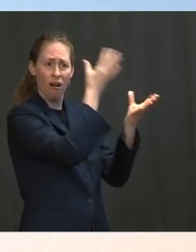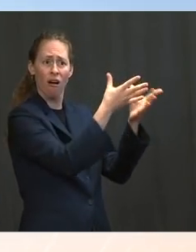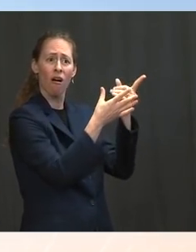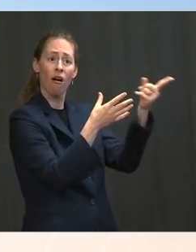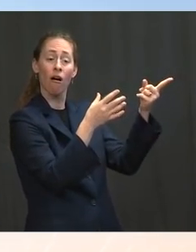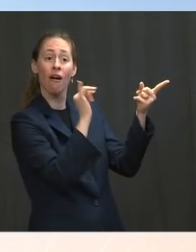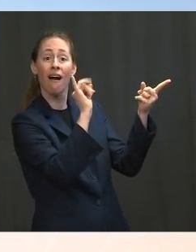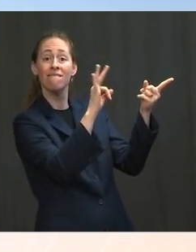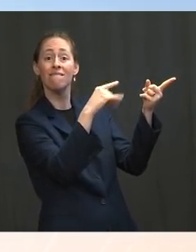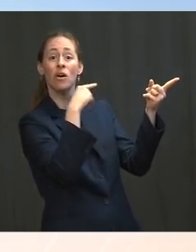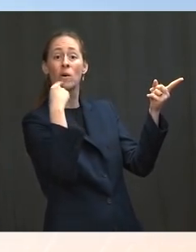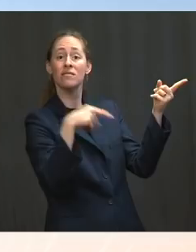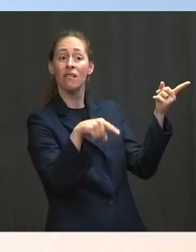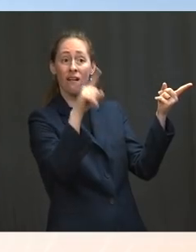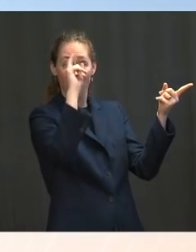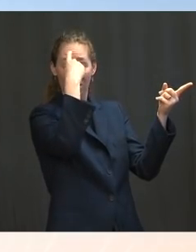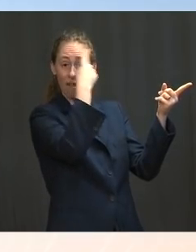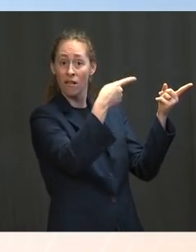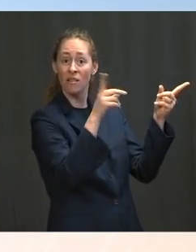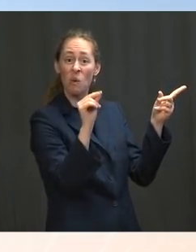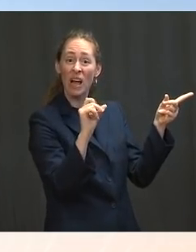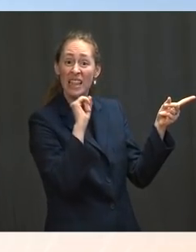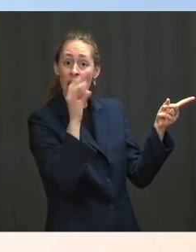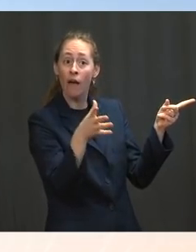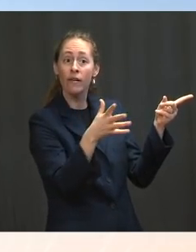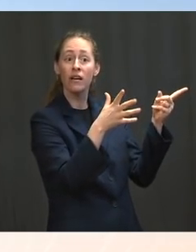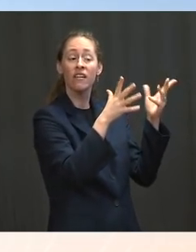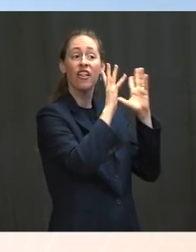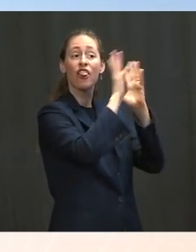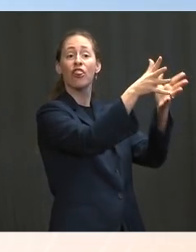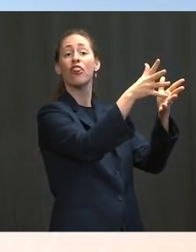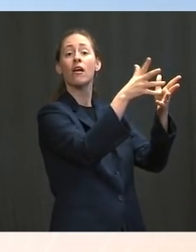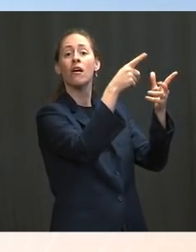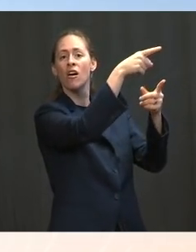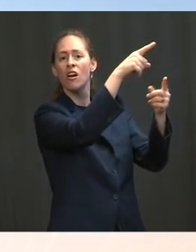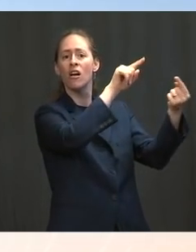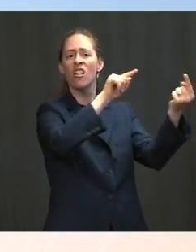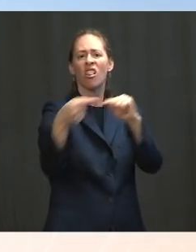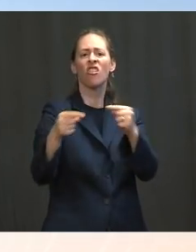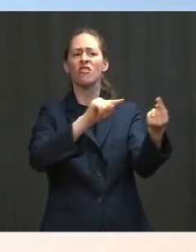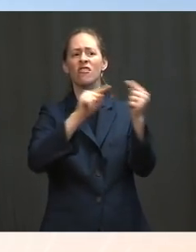or will not take action against criminal actors residing in Russia, we will take action or reserve